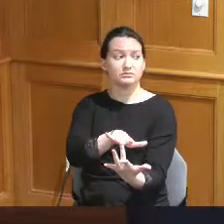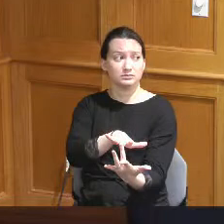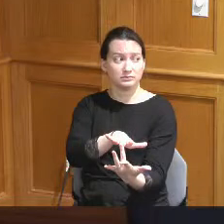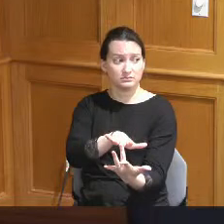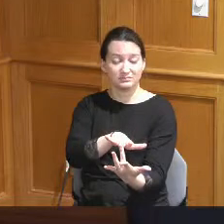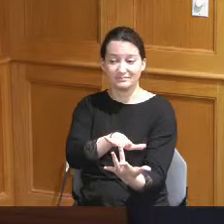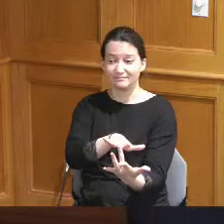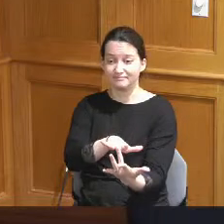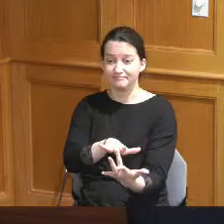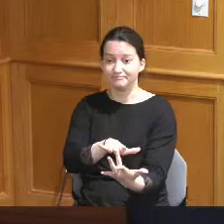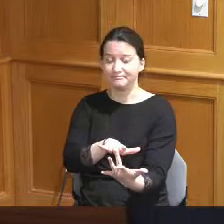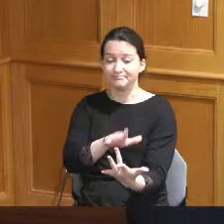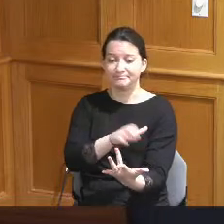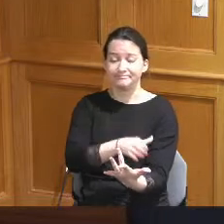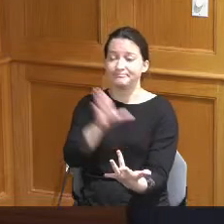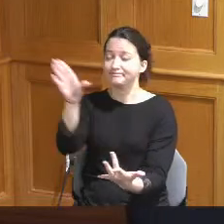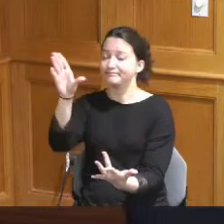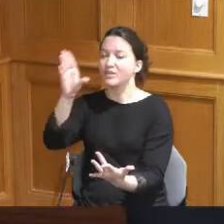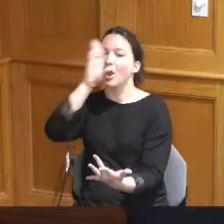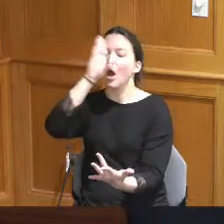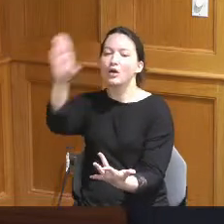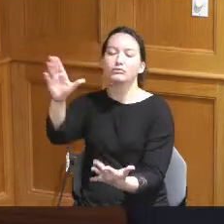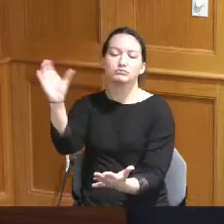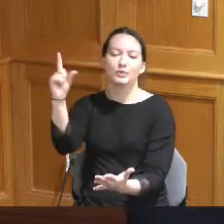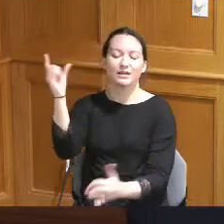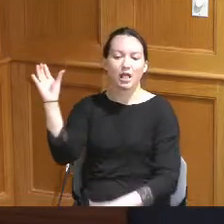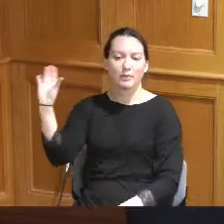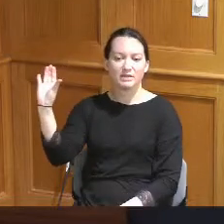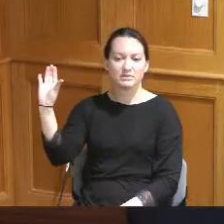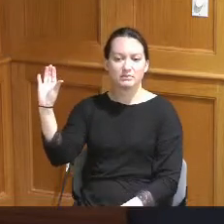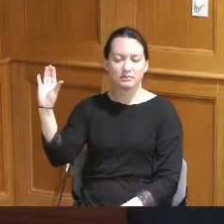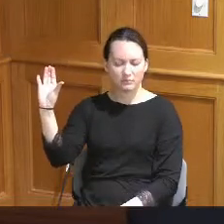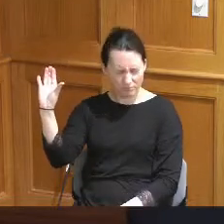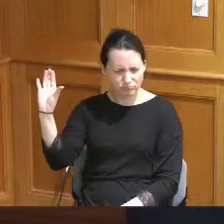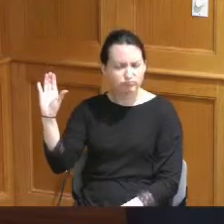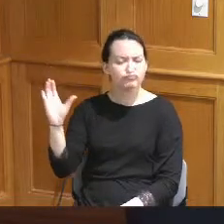that we speak to someone in Columbus so we reached out to Columbus had a very nice conversation with